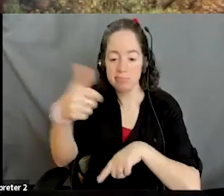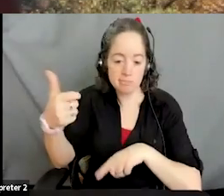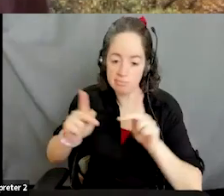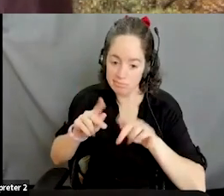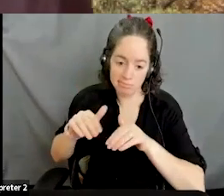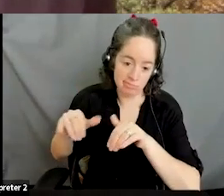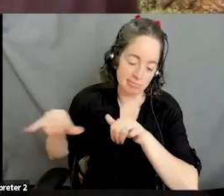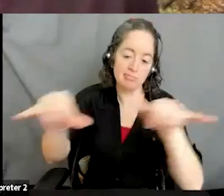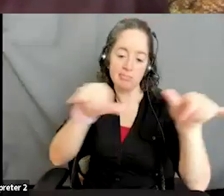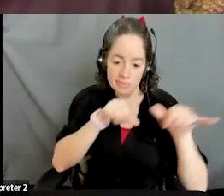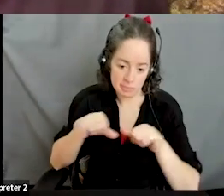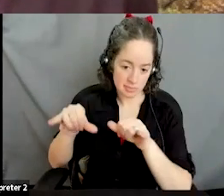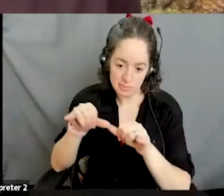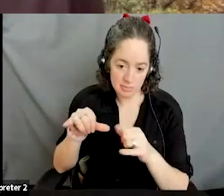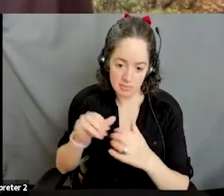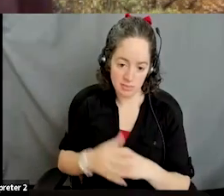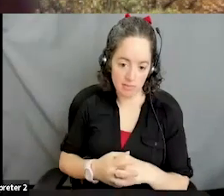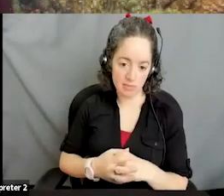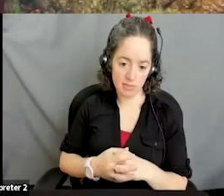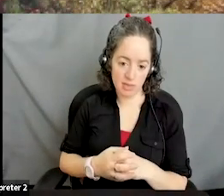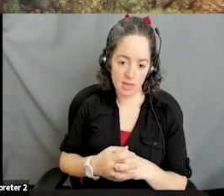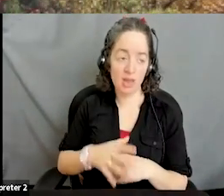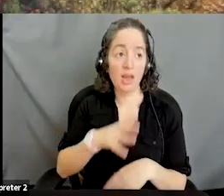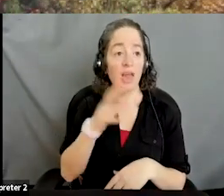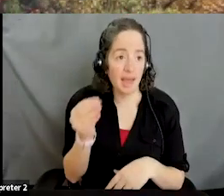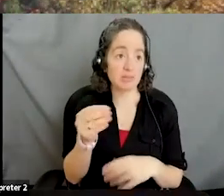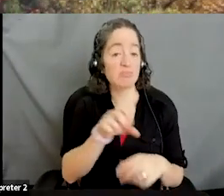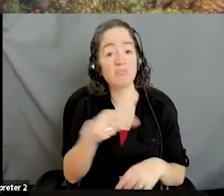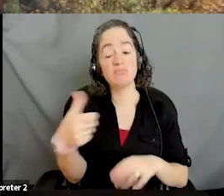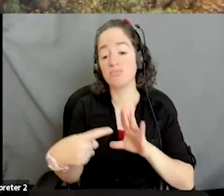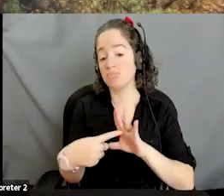later in the same train of thought is it's not just